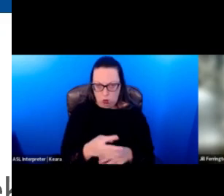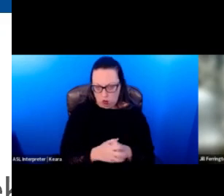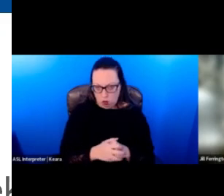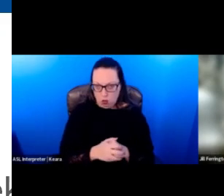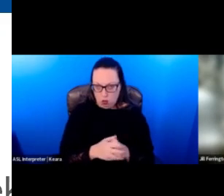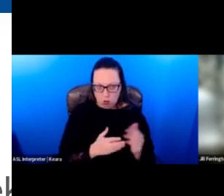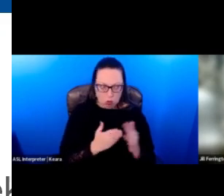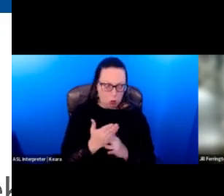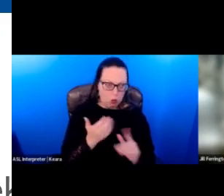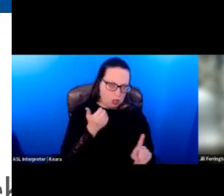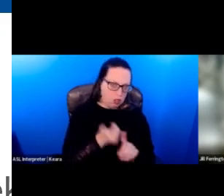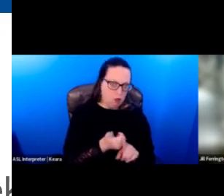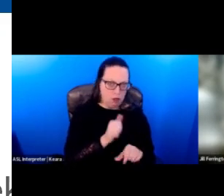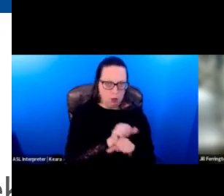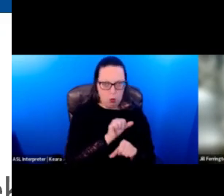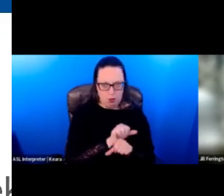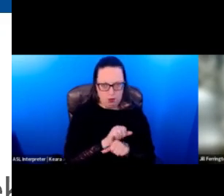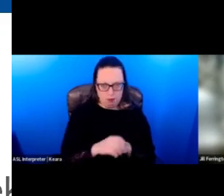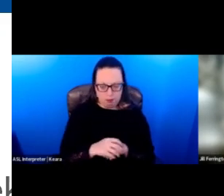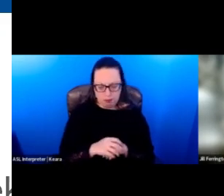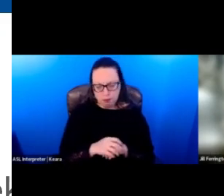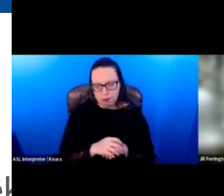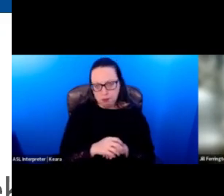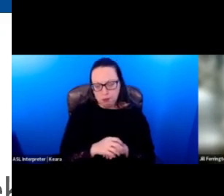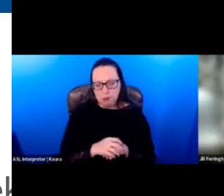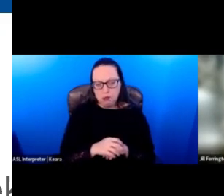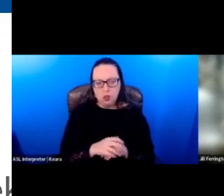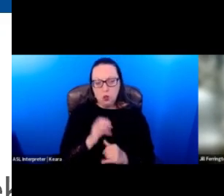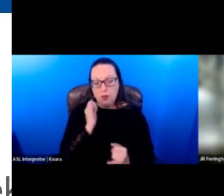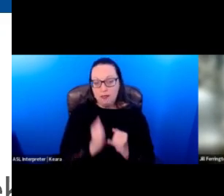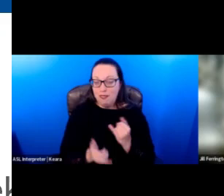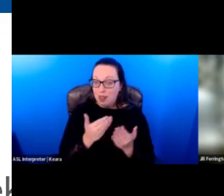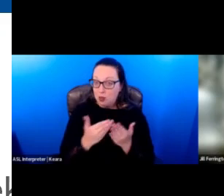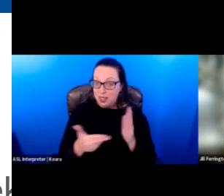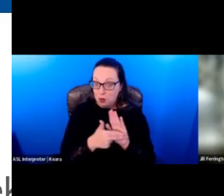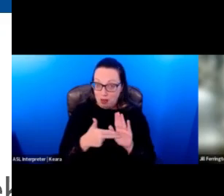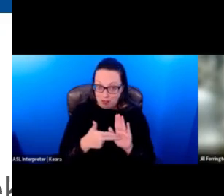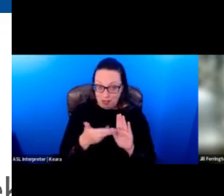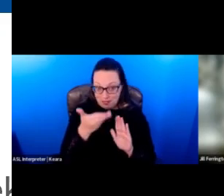through self employment. So the final thing to highlight in this document are those different